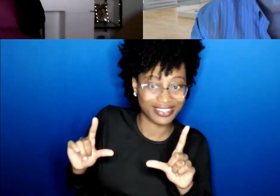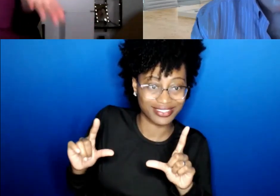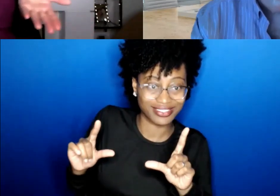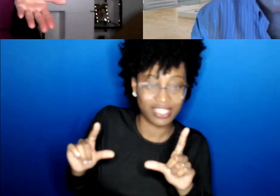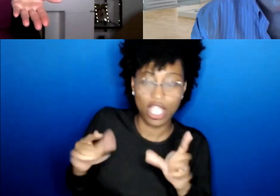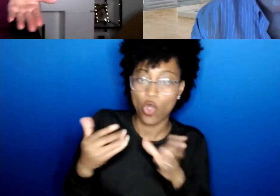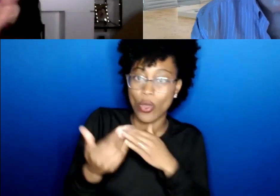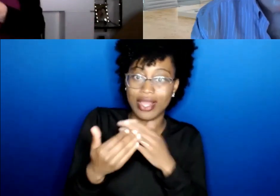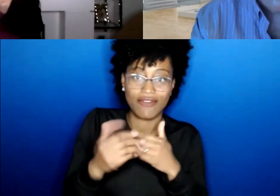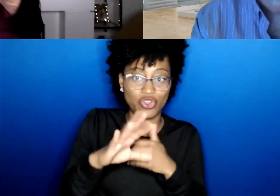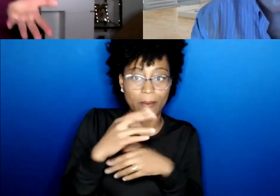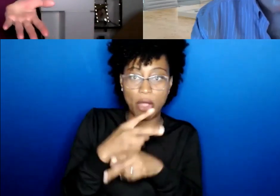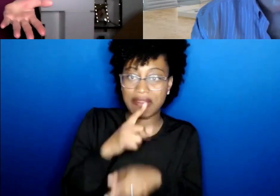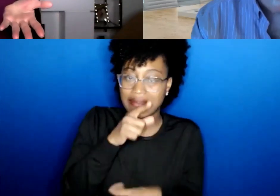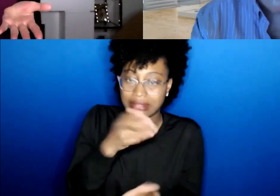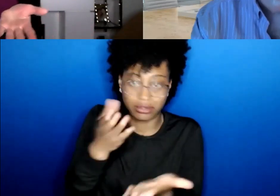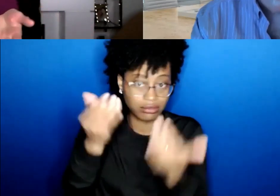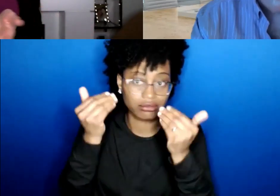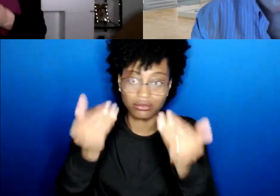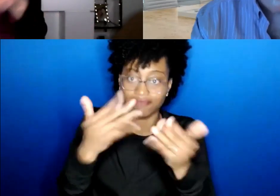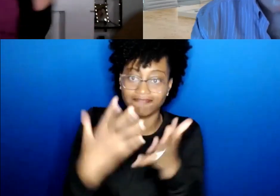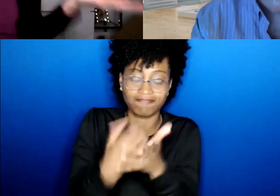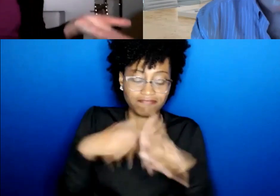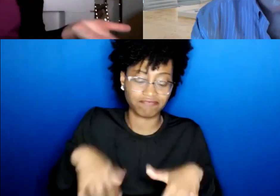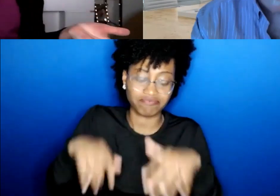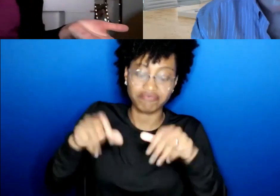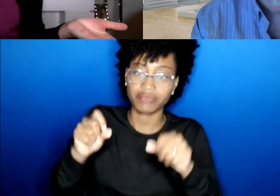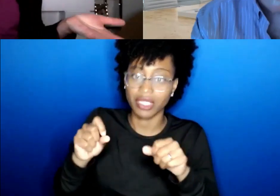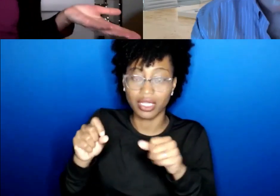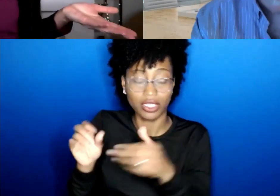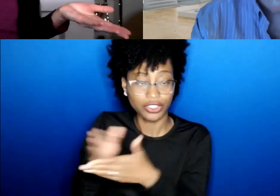your product. 06:26:18 You can share screen with all transparency